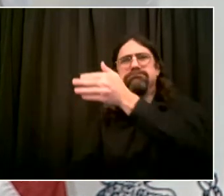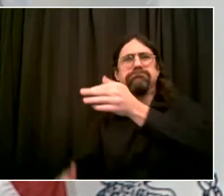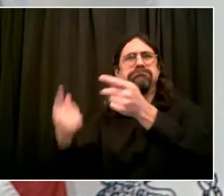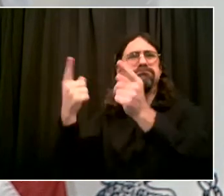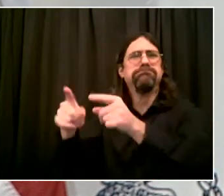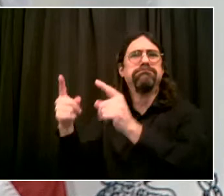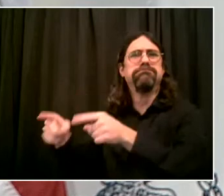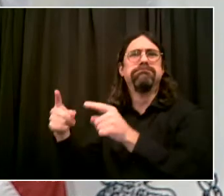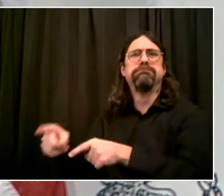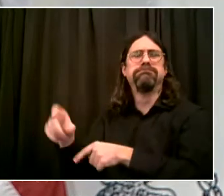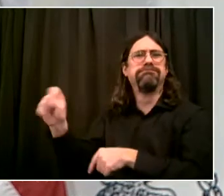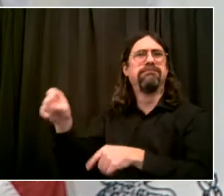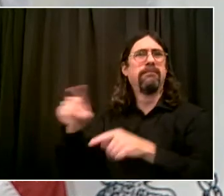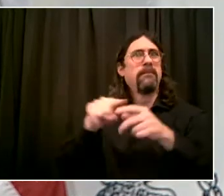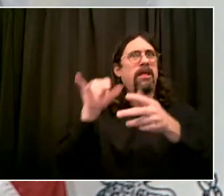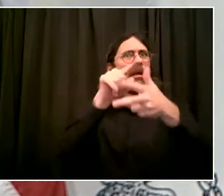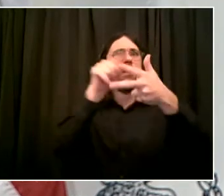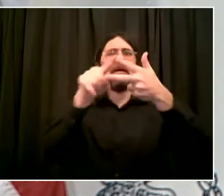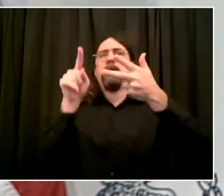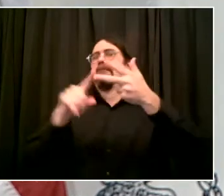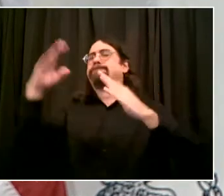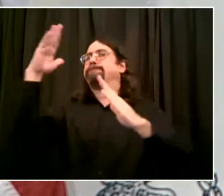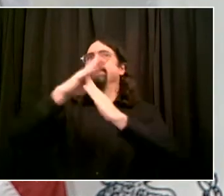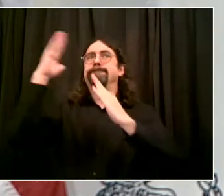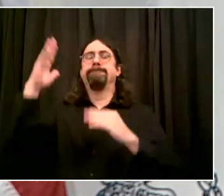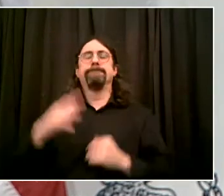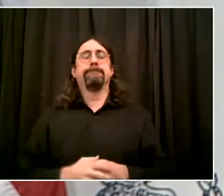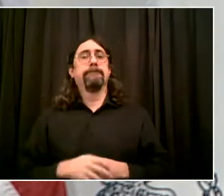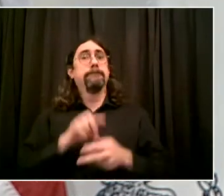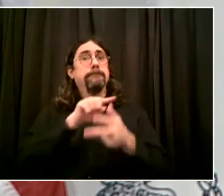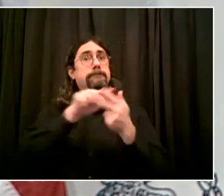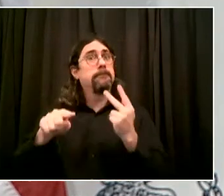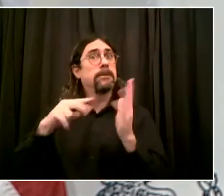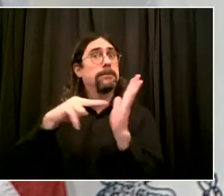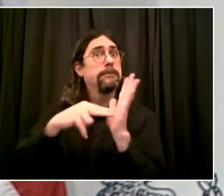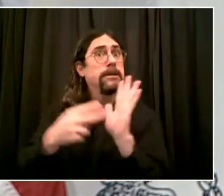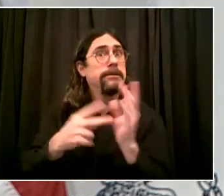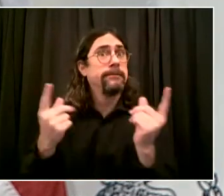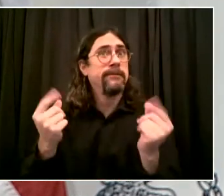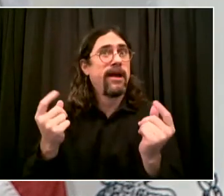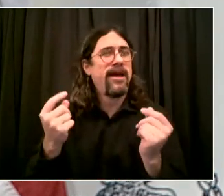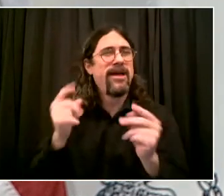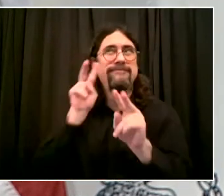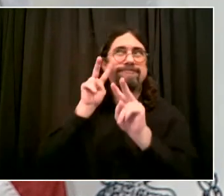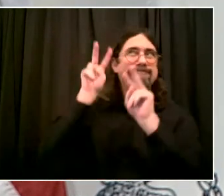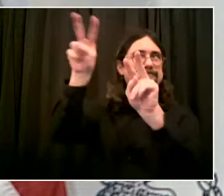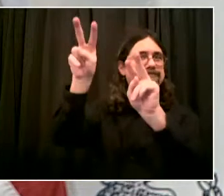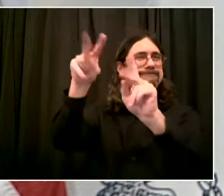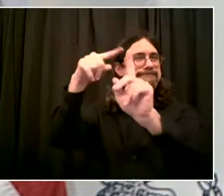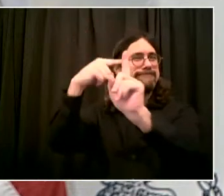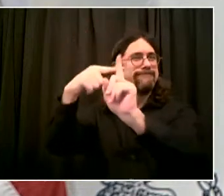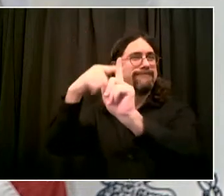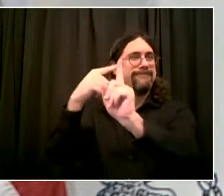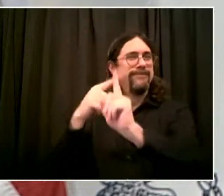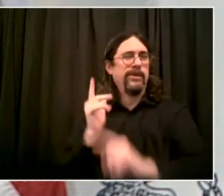THE COURSE OF WEEKS TTT HAGIVE US TREMENDOUS OPPORTUUNITNITTOY MOVE FORWARD. I'M OPTIMISTIC